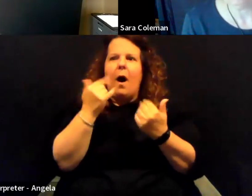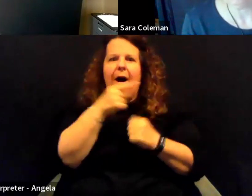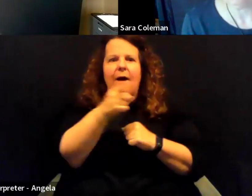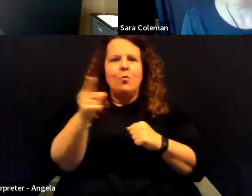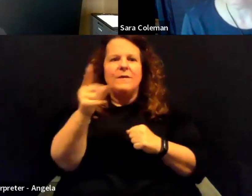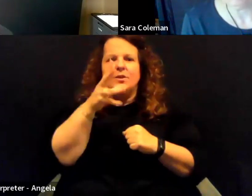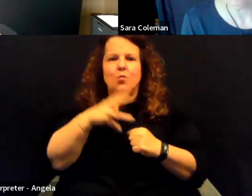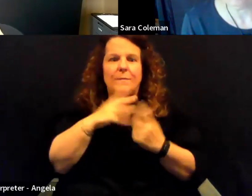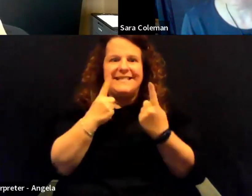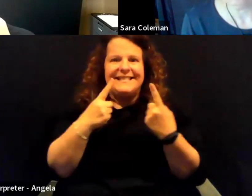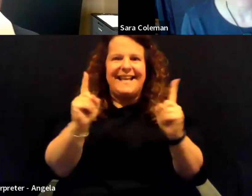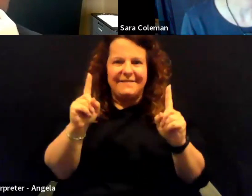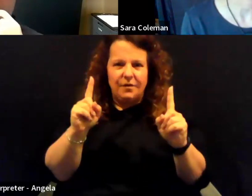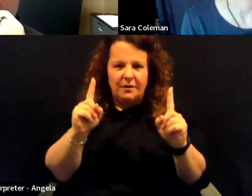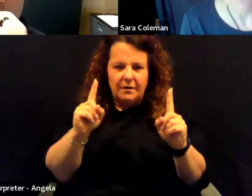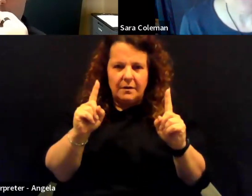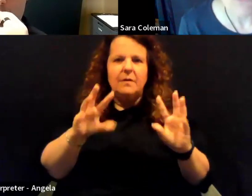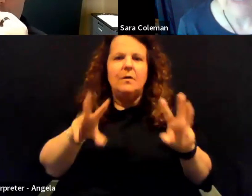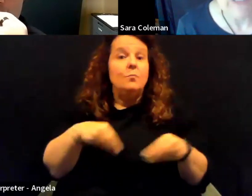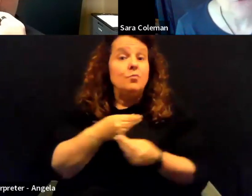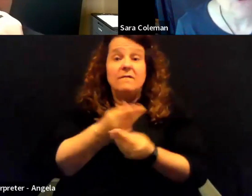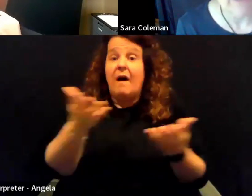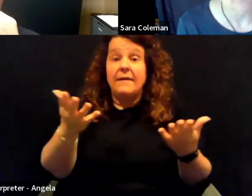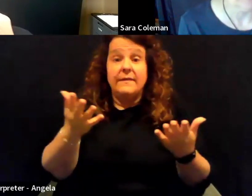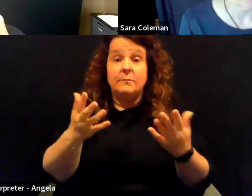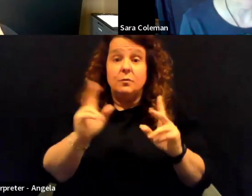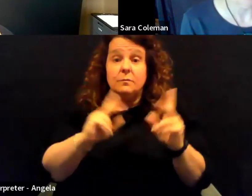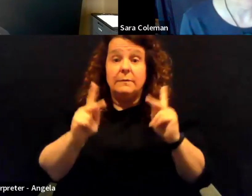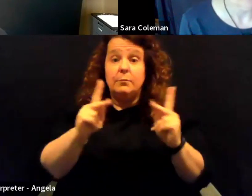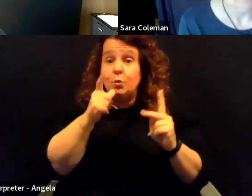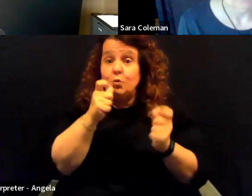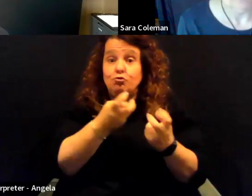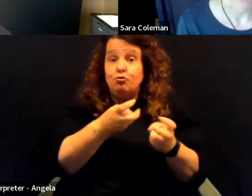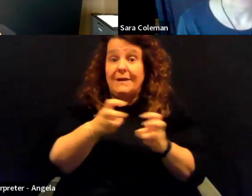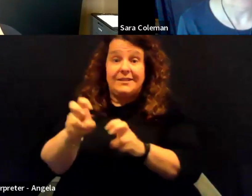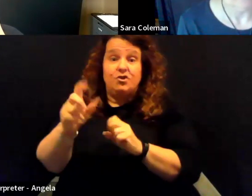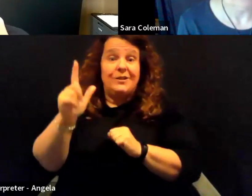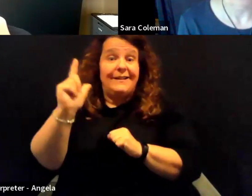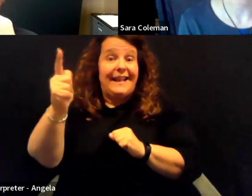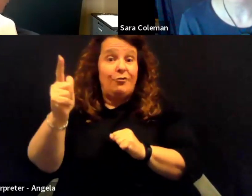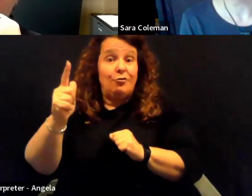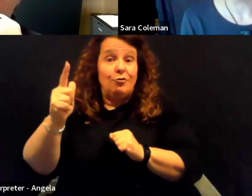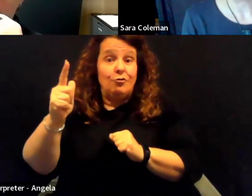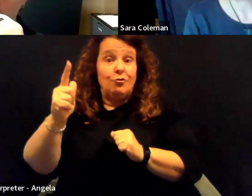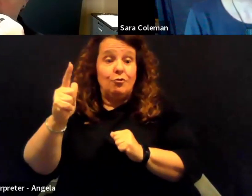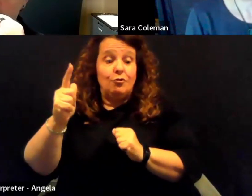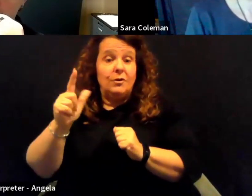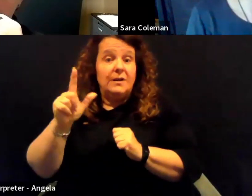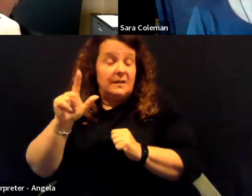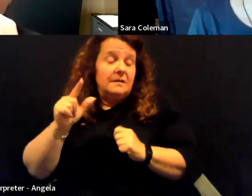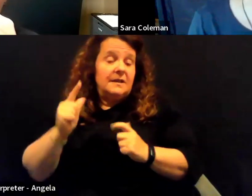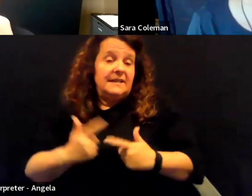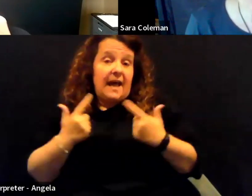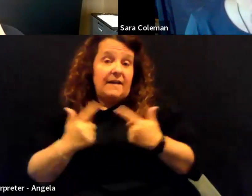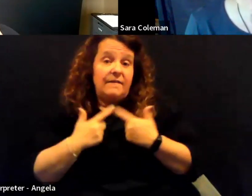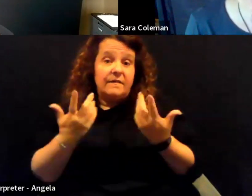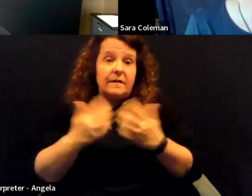those to people like me who transition later in life, into maybe I don't want to be in the